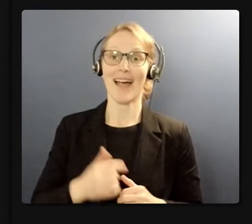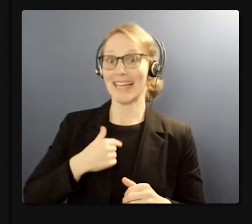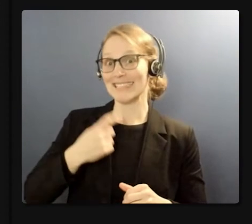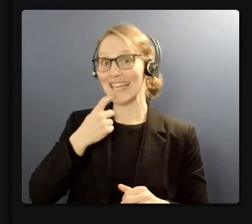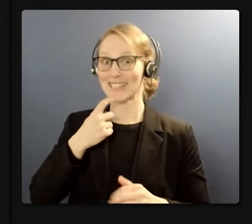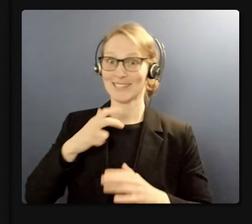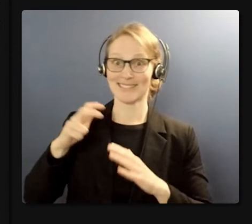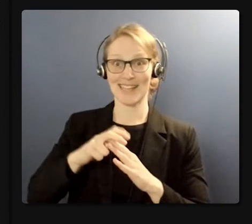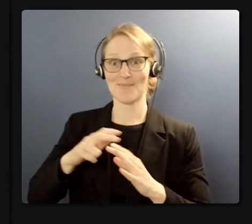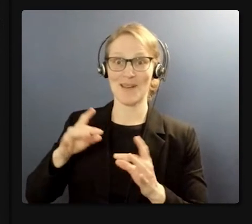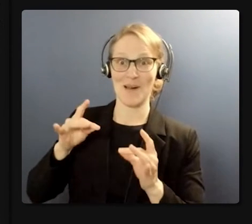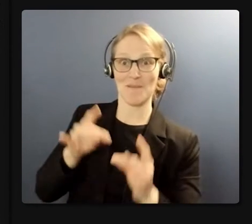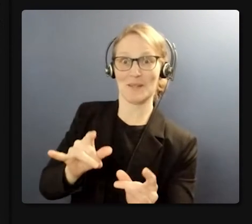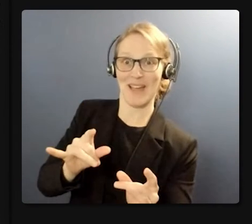So I said, super optimized.